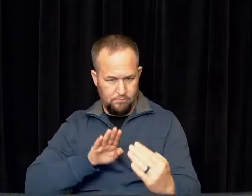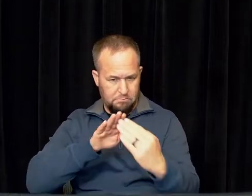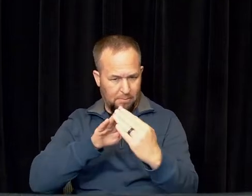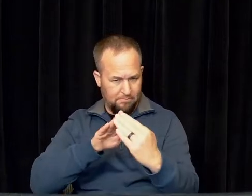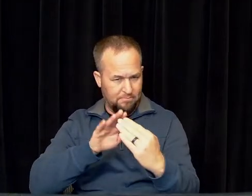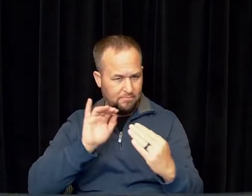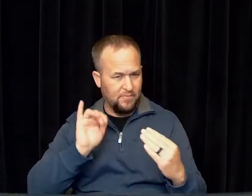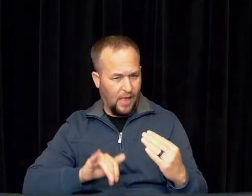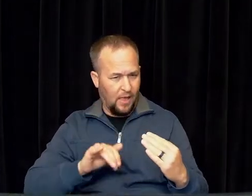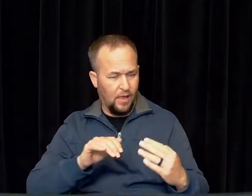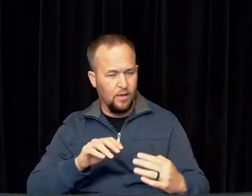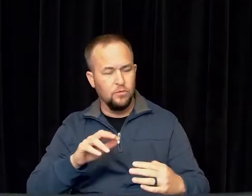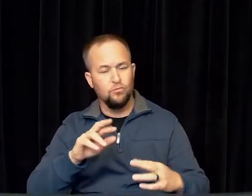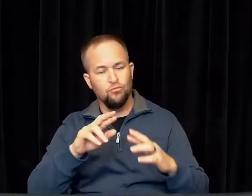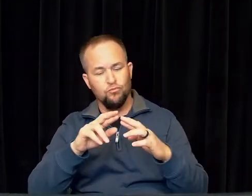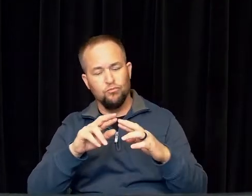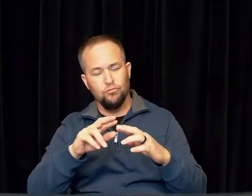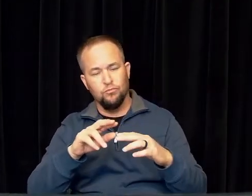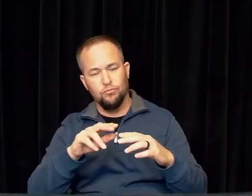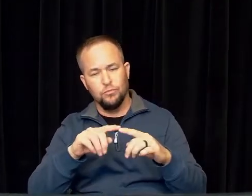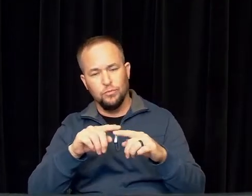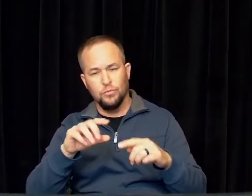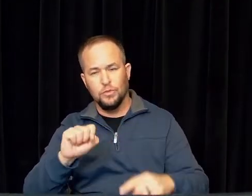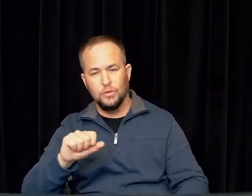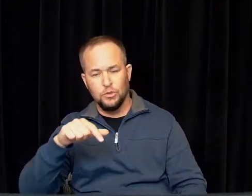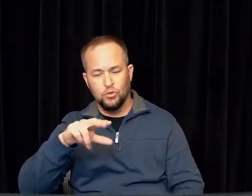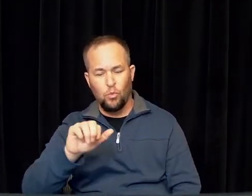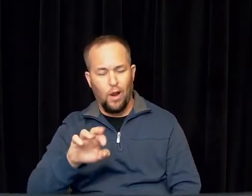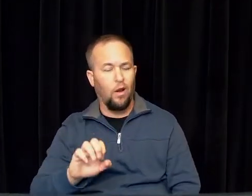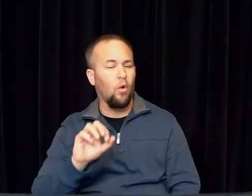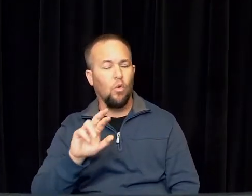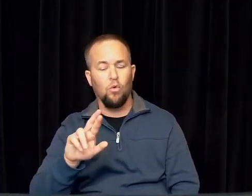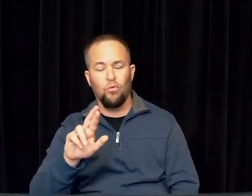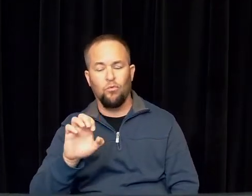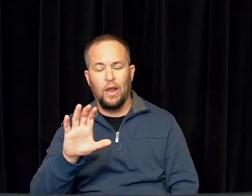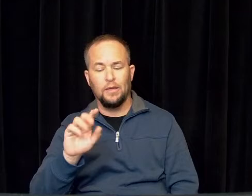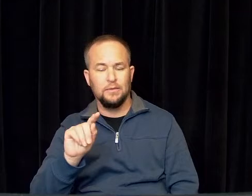rectangular prism or rectangular pyramid. Those are the types we're studying this year but it could